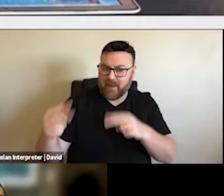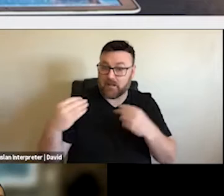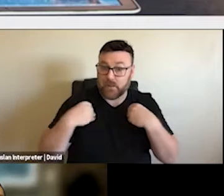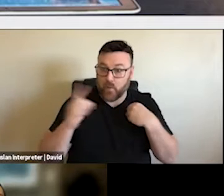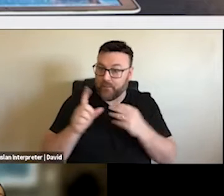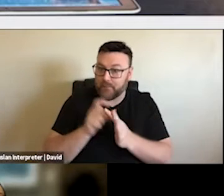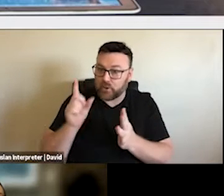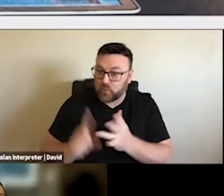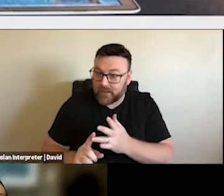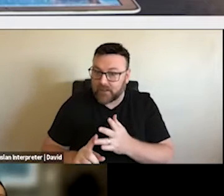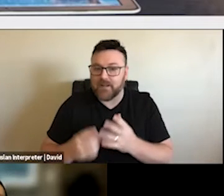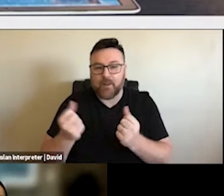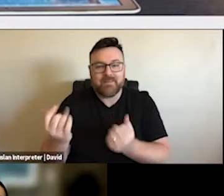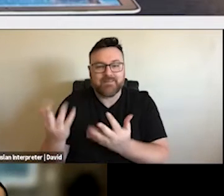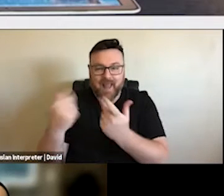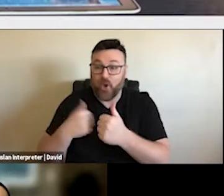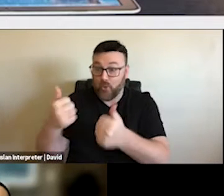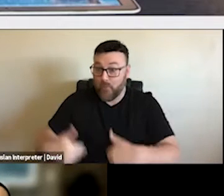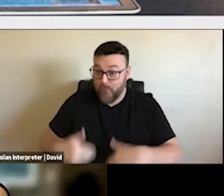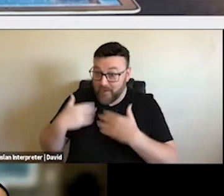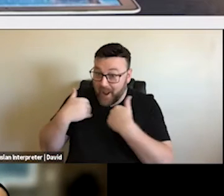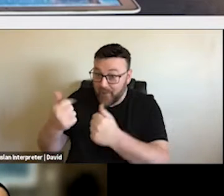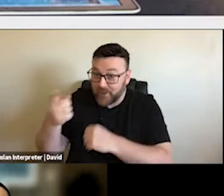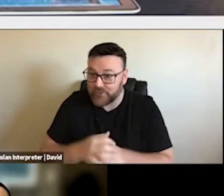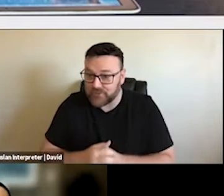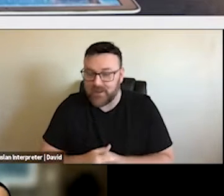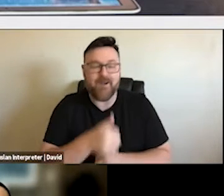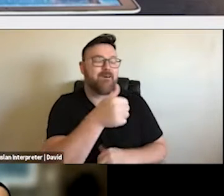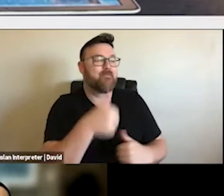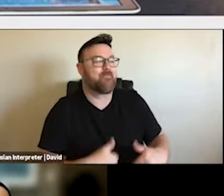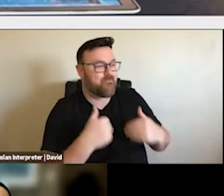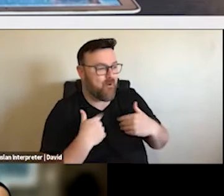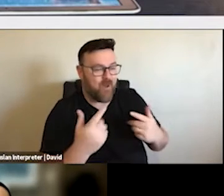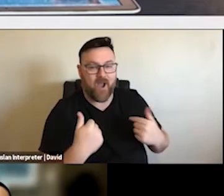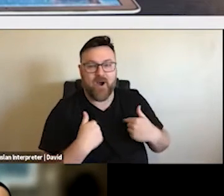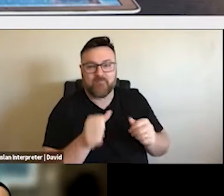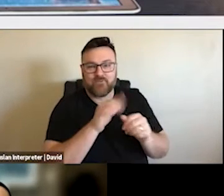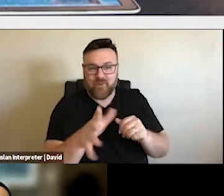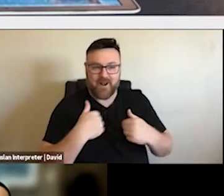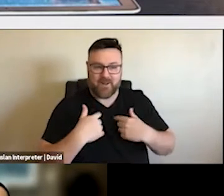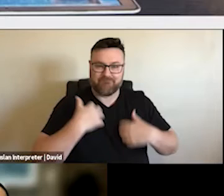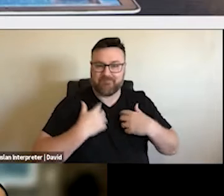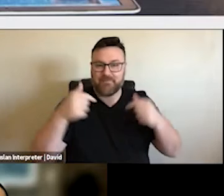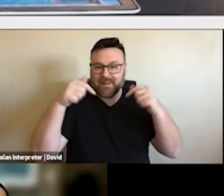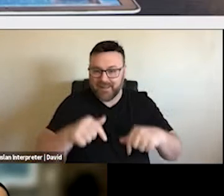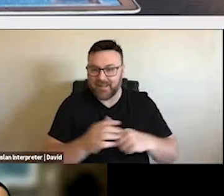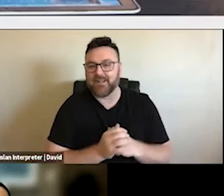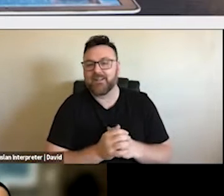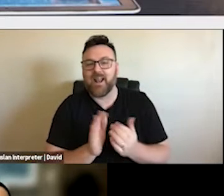Good morning, Anne. How are you doing? Great to be here and happy to be coming to you from Gettyville country.